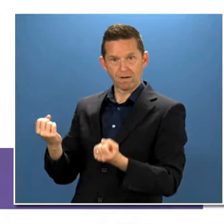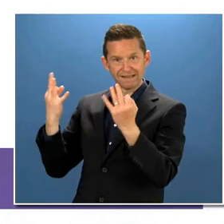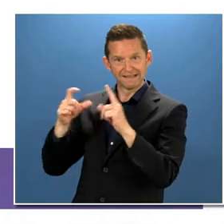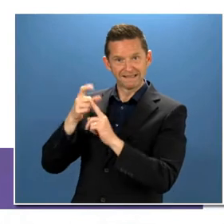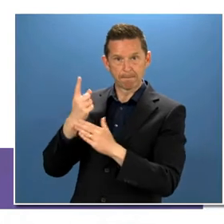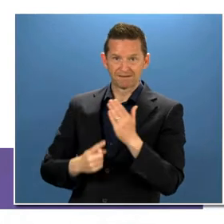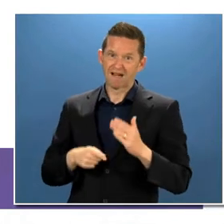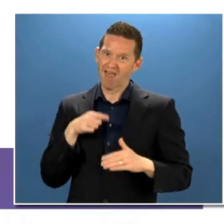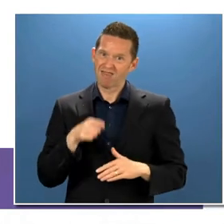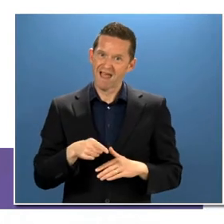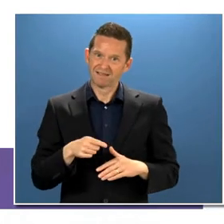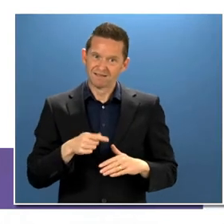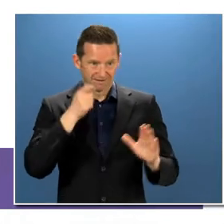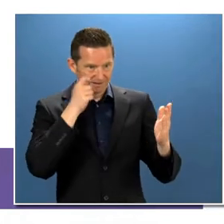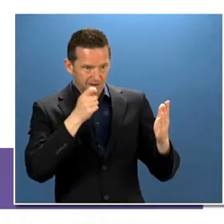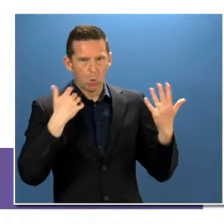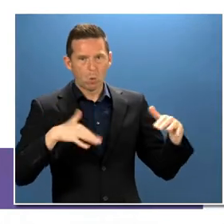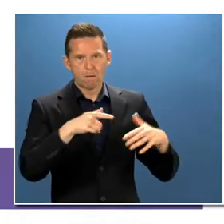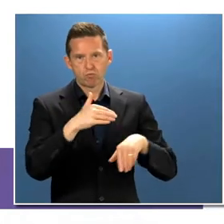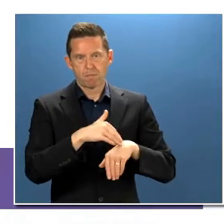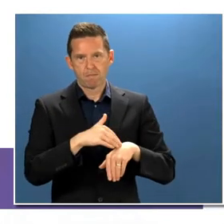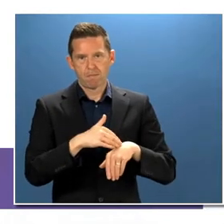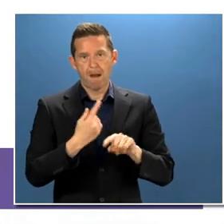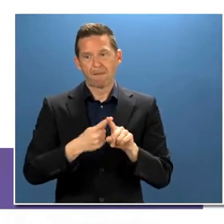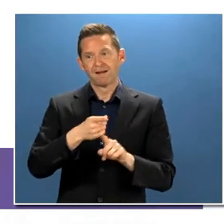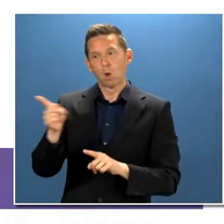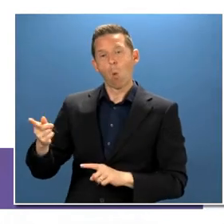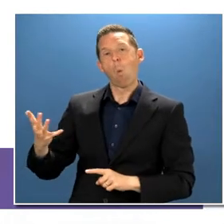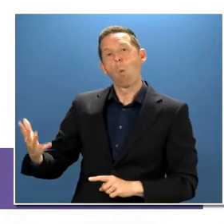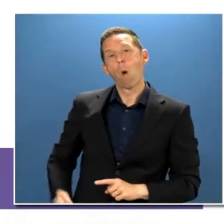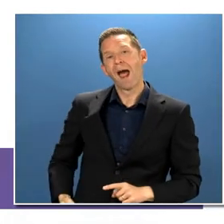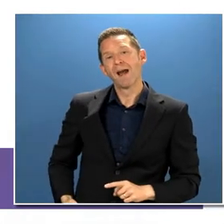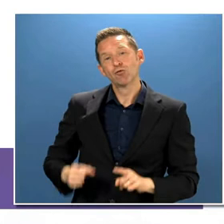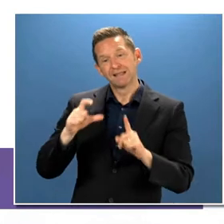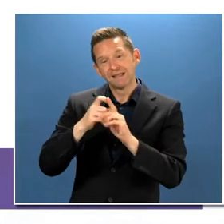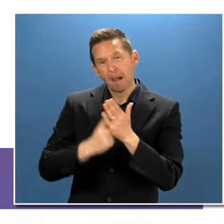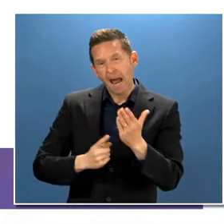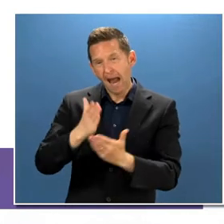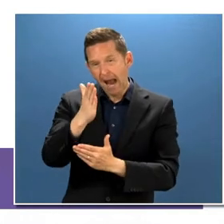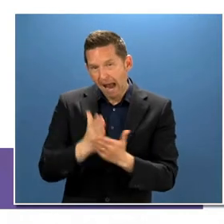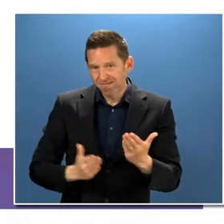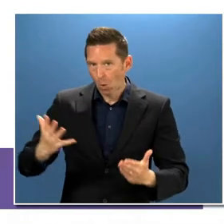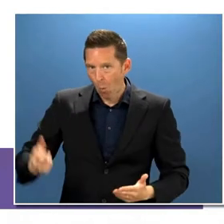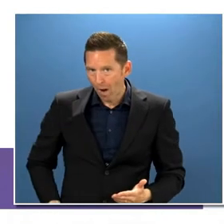When you have median income in terms of earnings which is half for people with disability than those without disability,